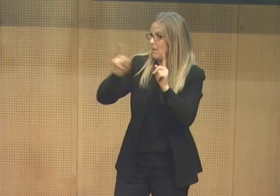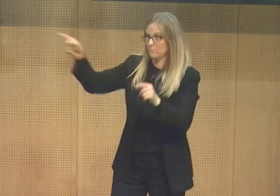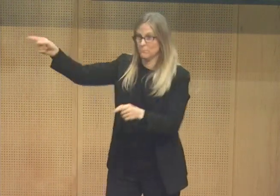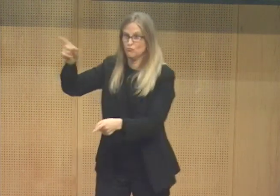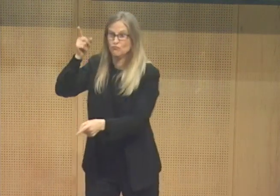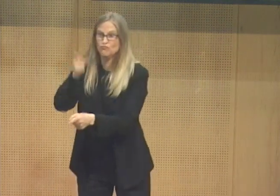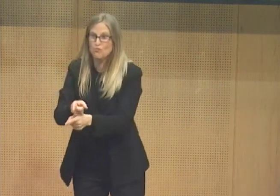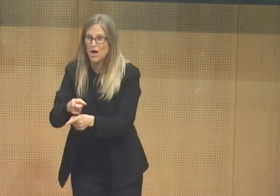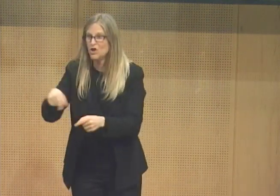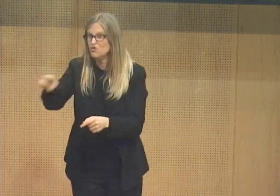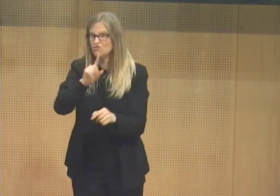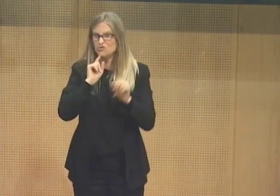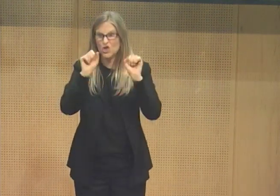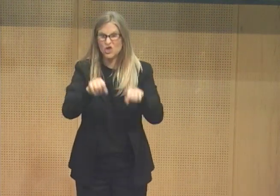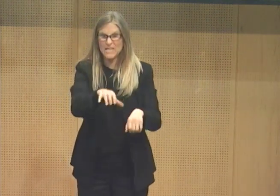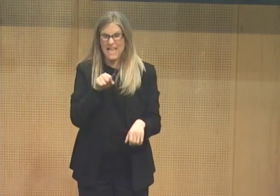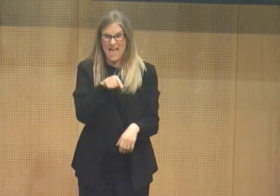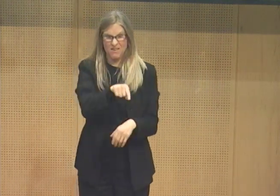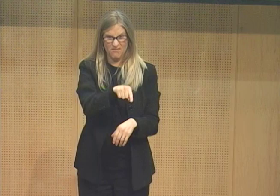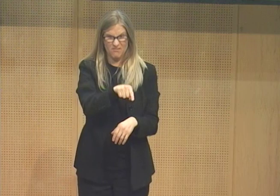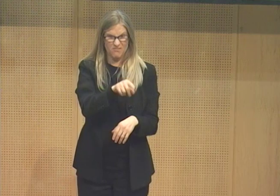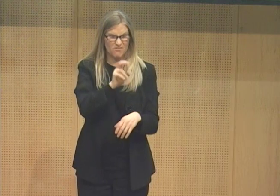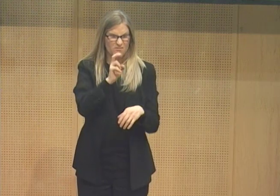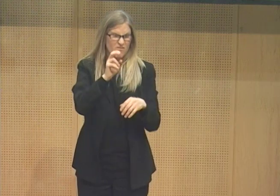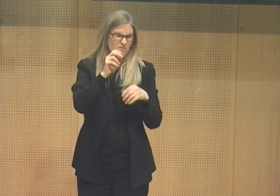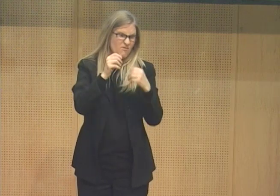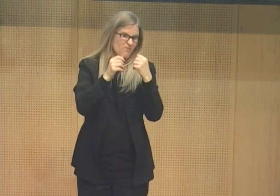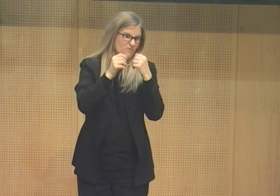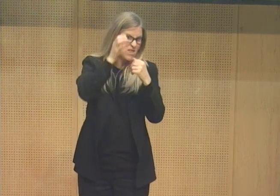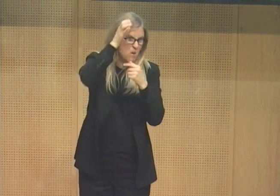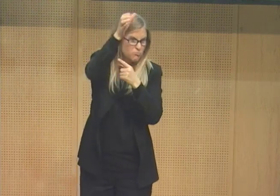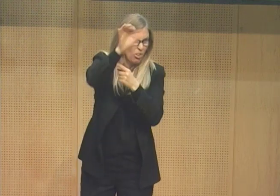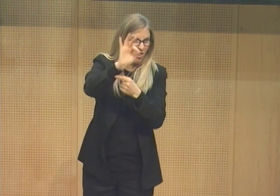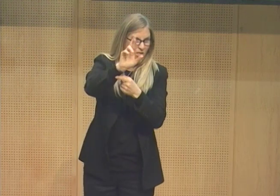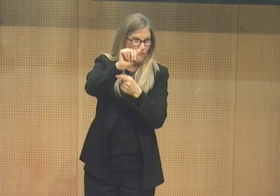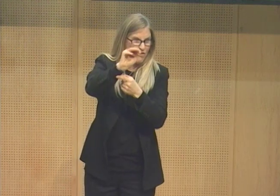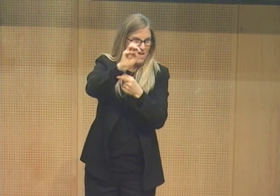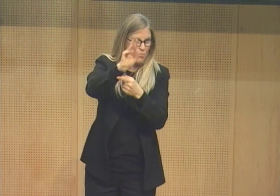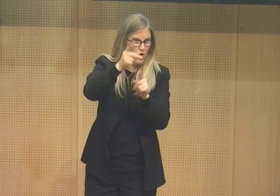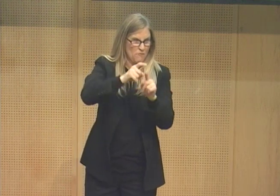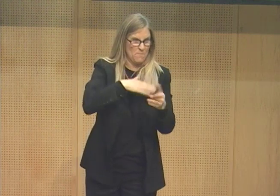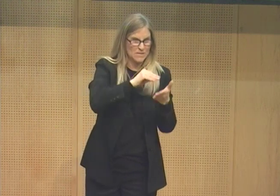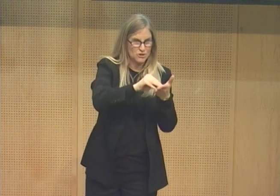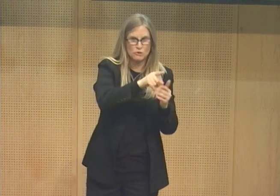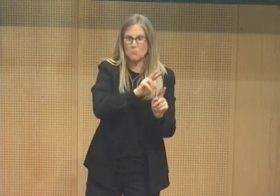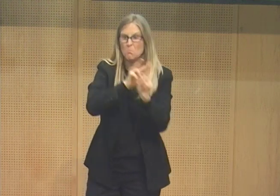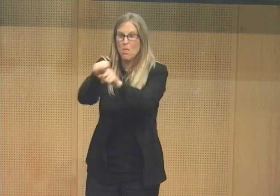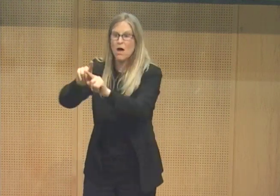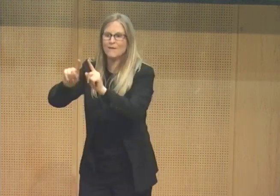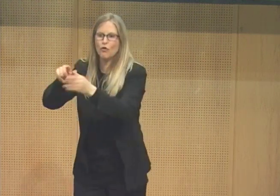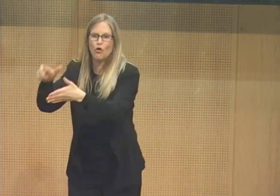and I had to choose a scope. He's absolutely right. I could have chosen an alternative